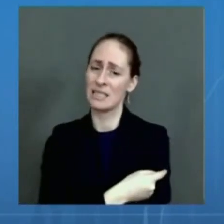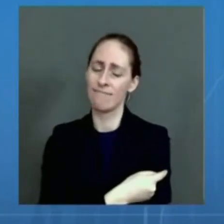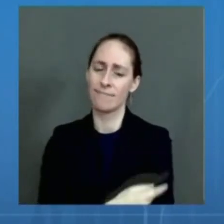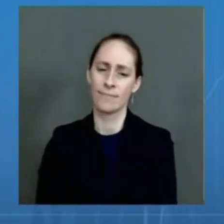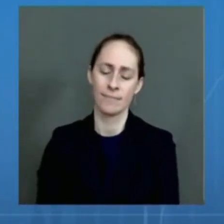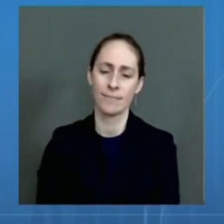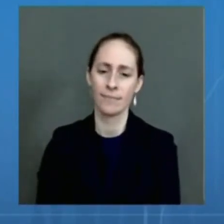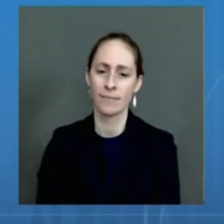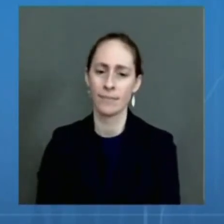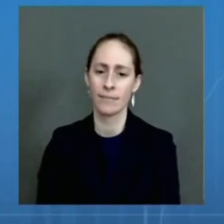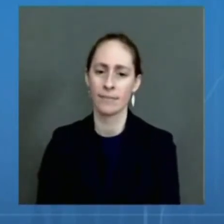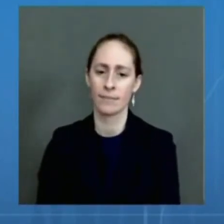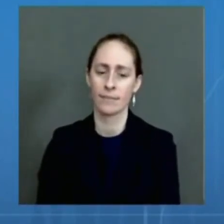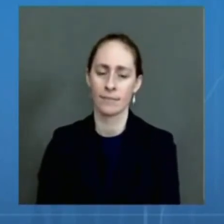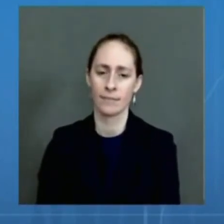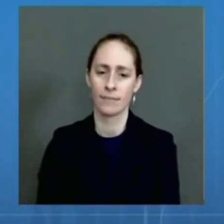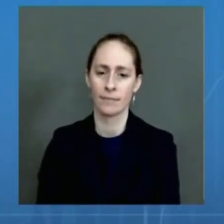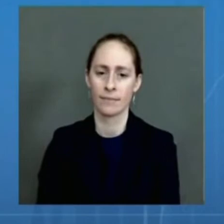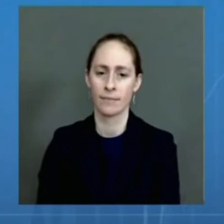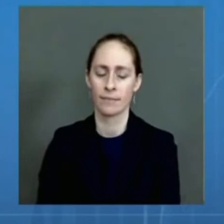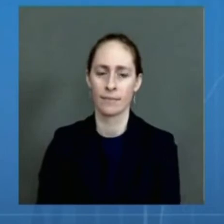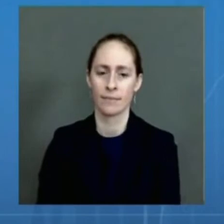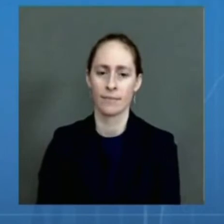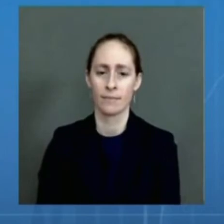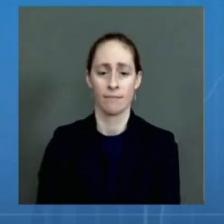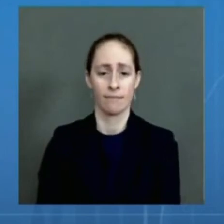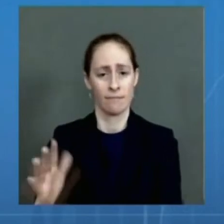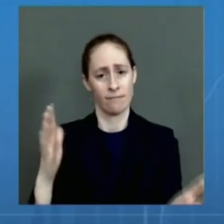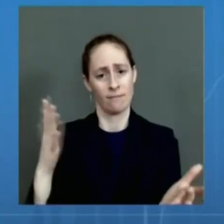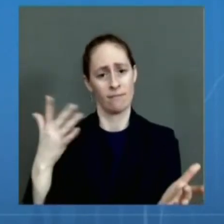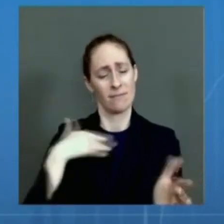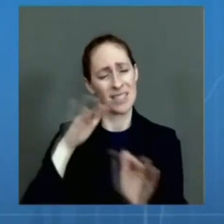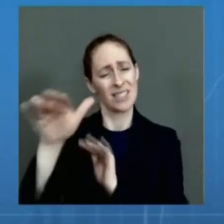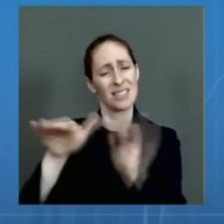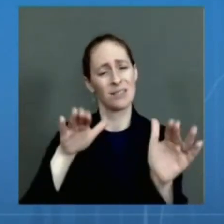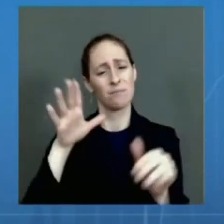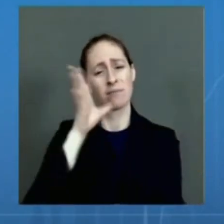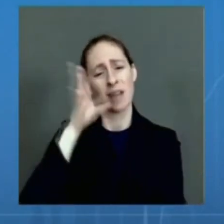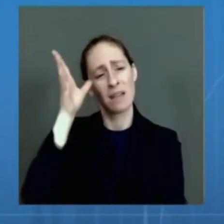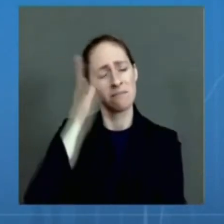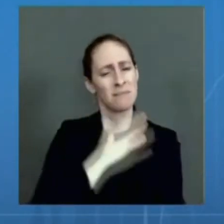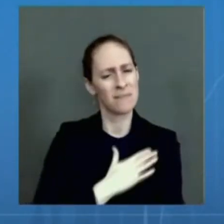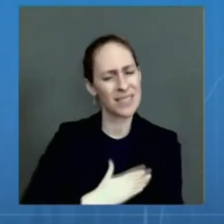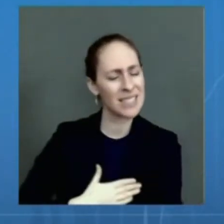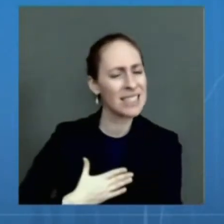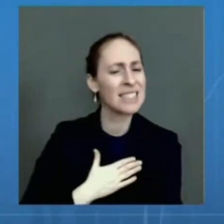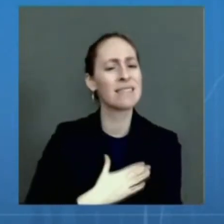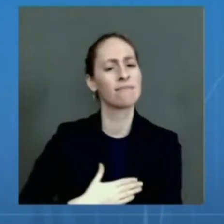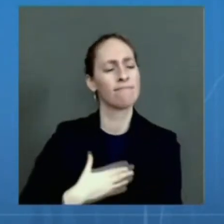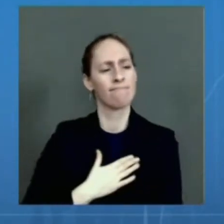CHILDREN FROM COVID-19. I'D LIKE TO TAKE ANOTHER MOMENT